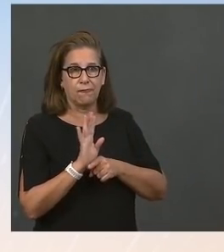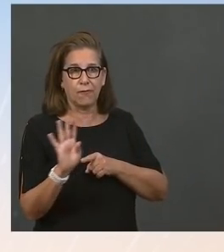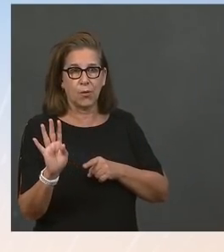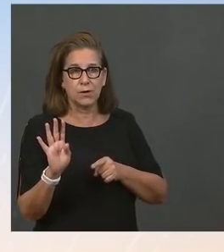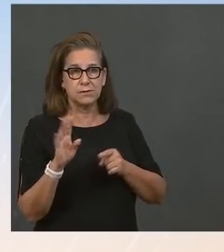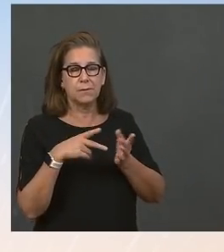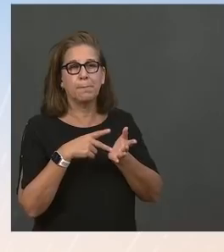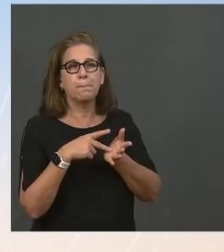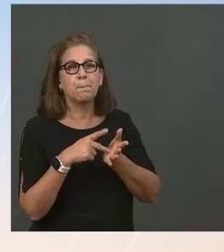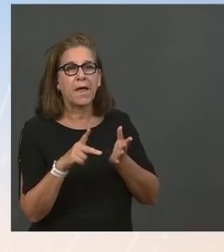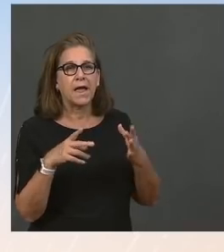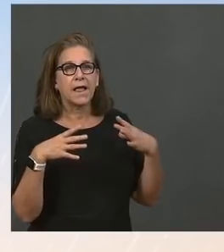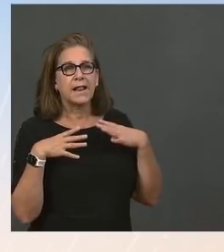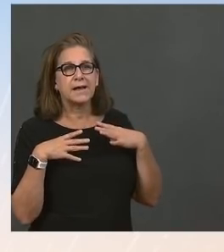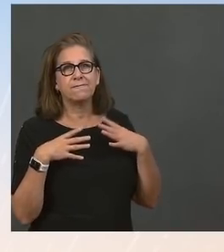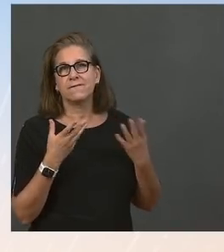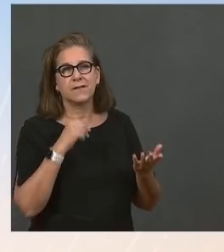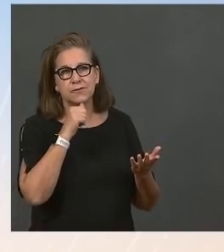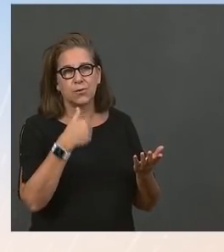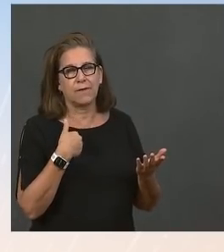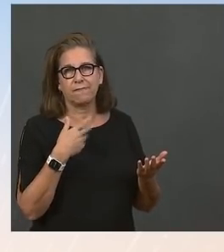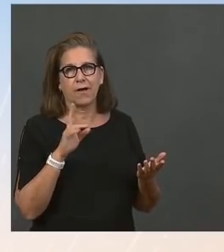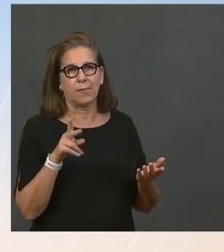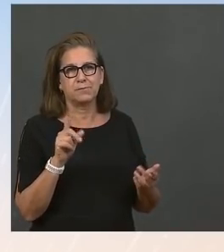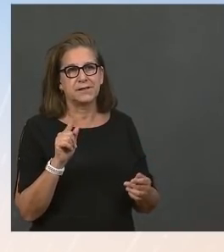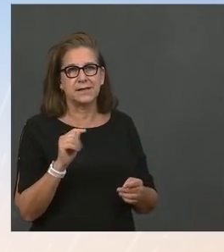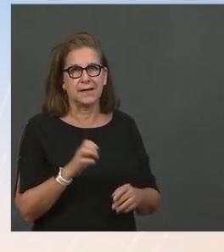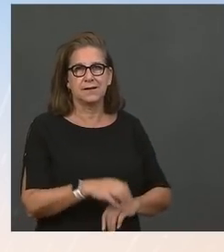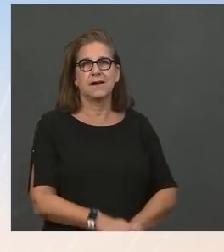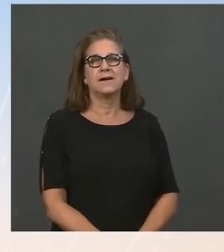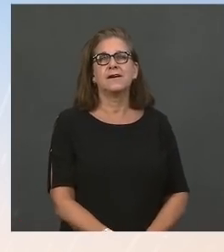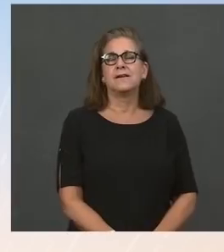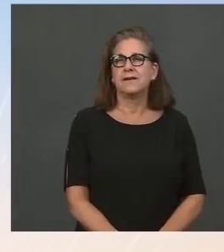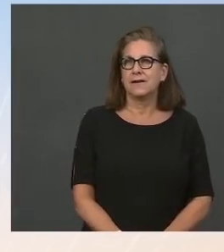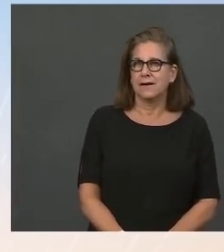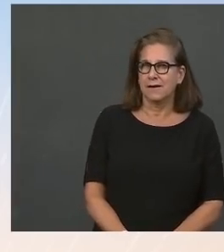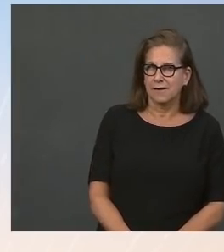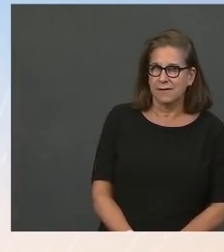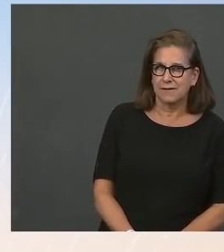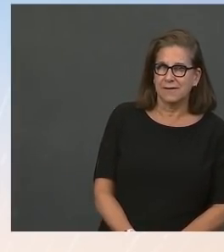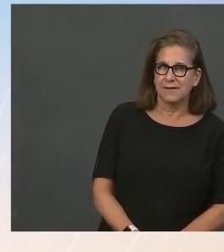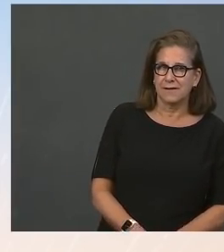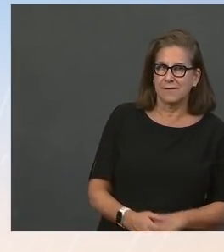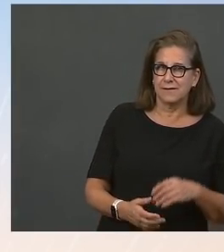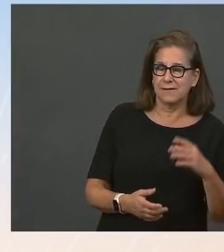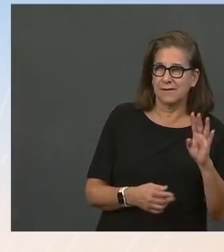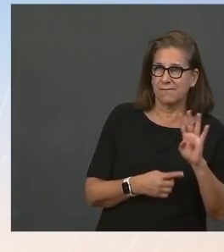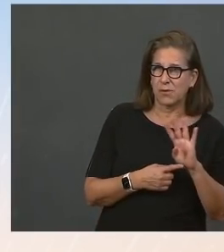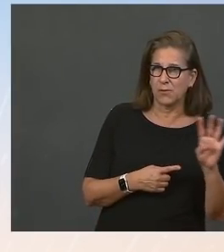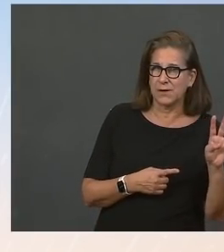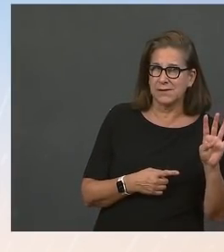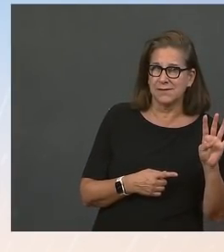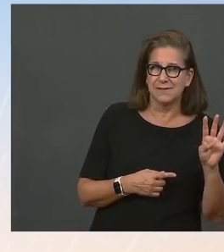The Press: Okay. So, closer to four; not necessarily four. Ms. Psaki: Again, Francesca, he was just speaking to where things stood last night.